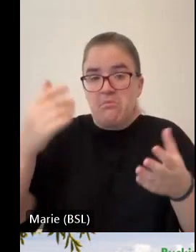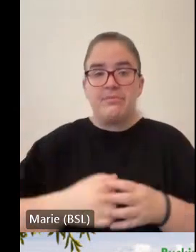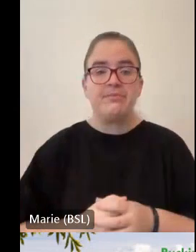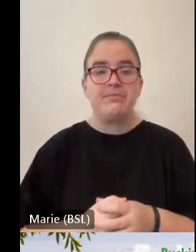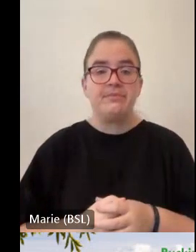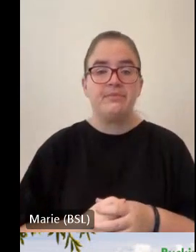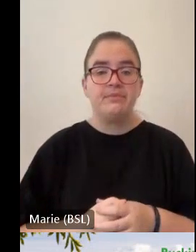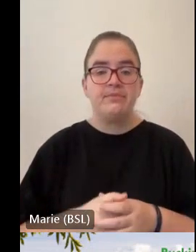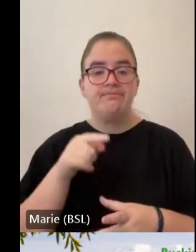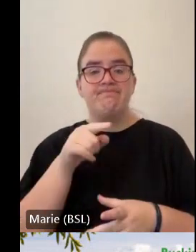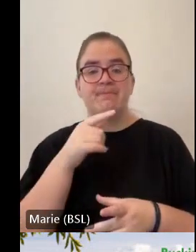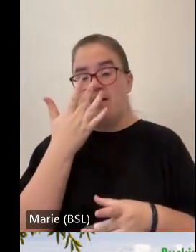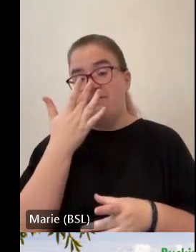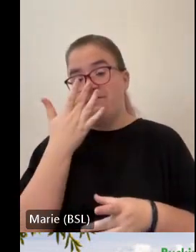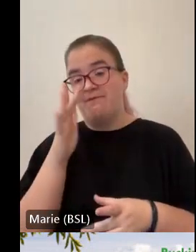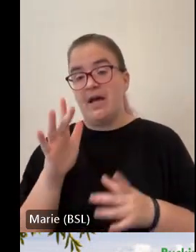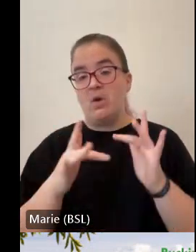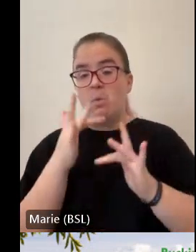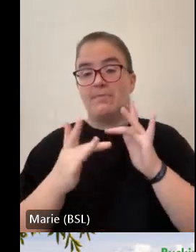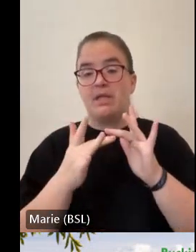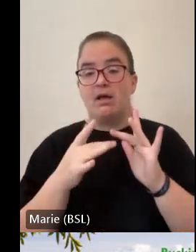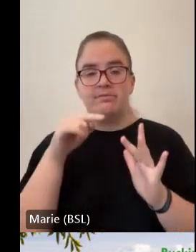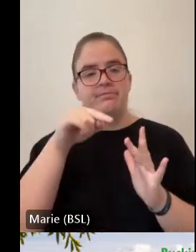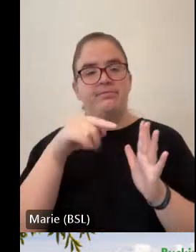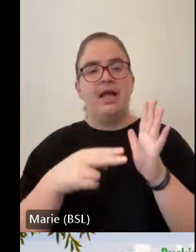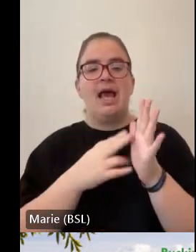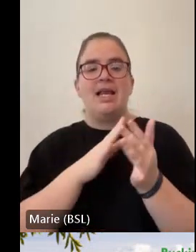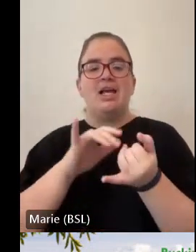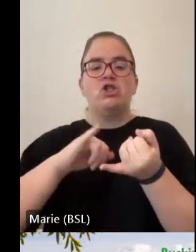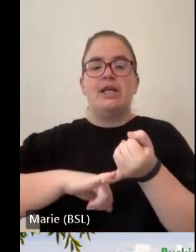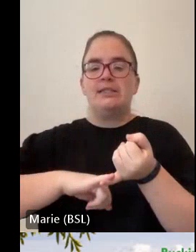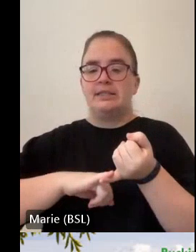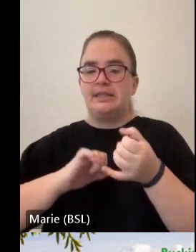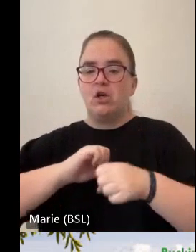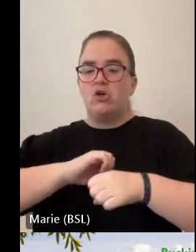Fake websites. This is the NHS coronavirus vaccination one which was